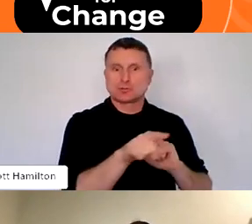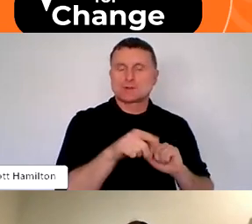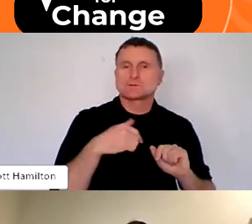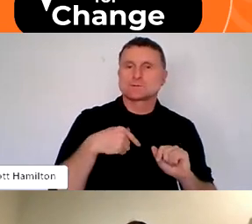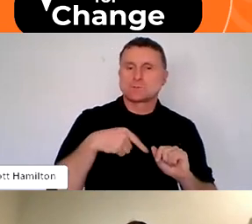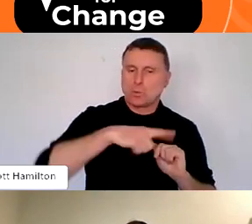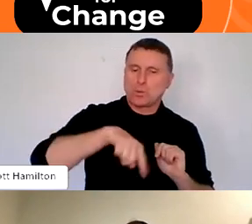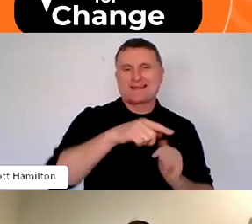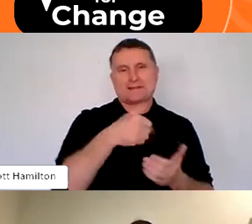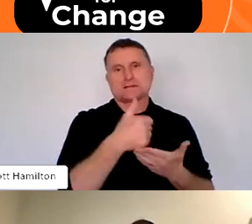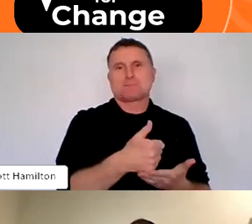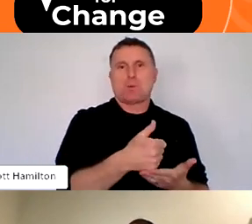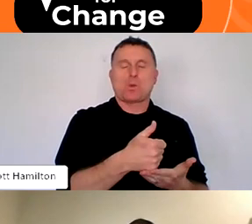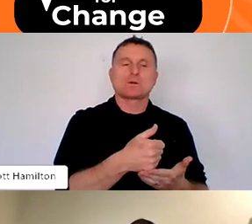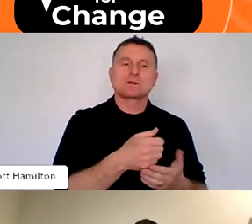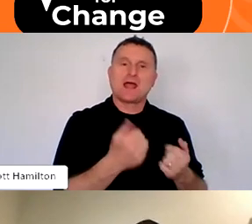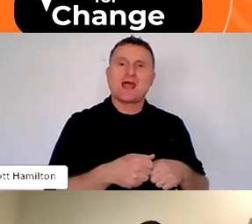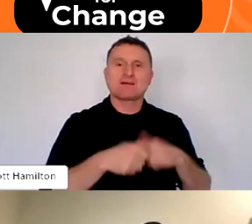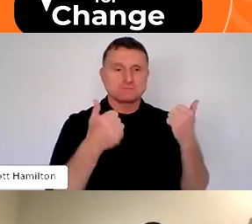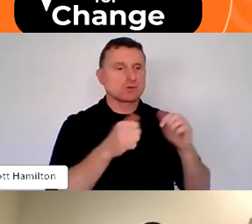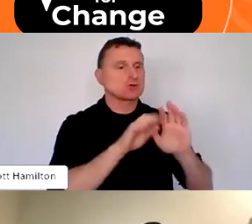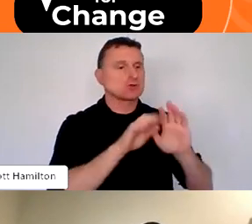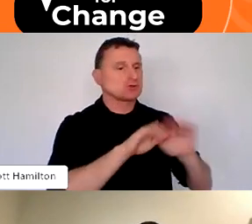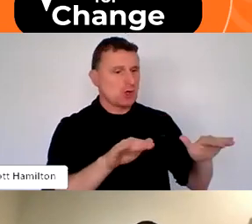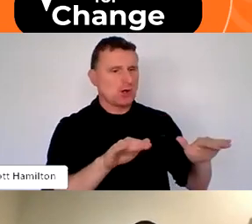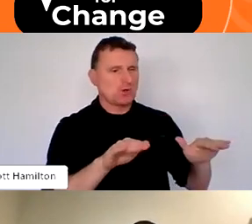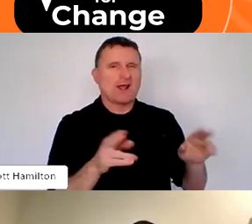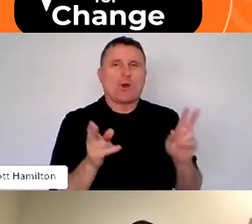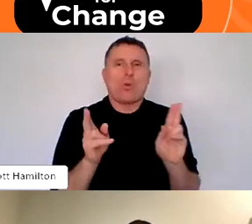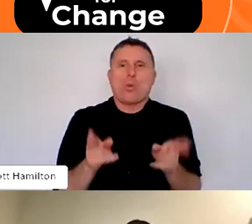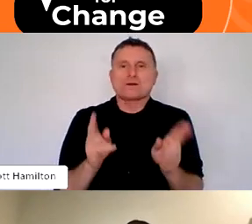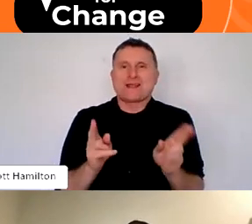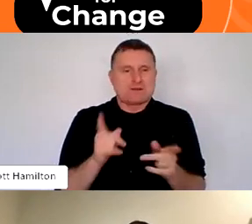early childhood experience. And what do I mean by ordinary? An